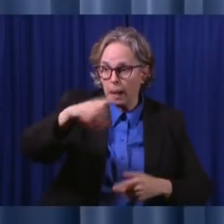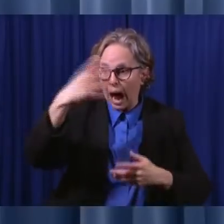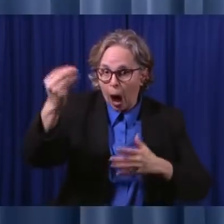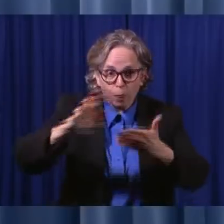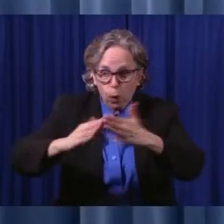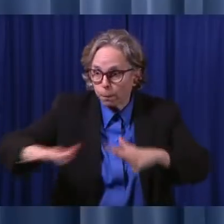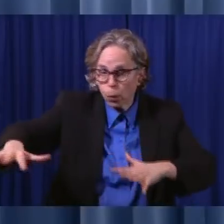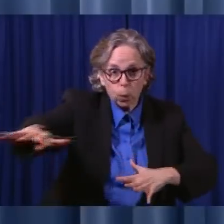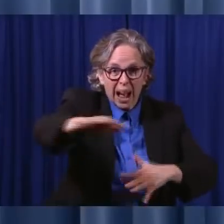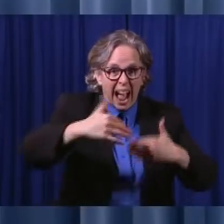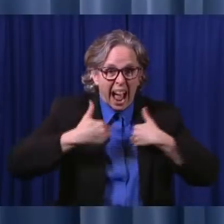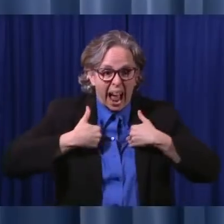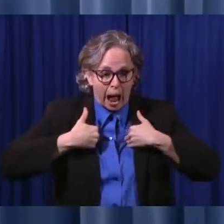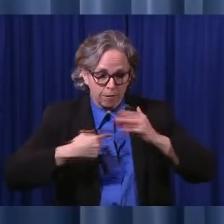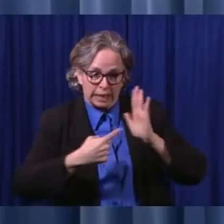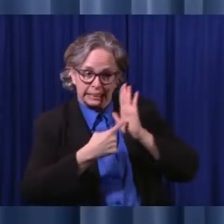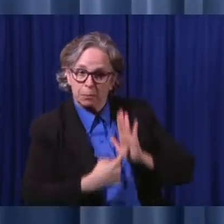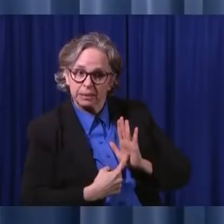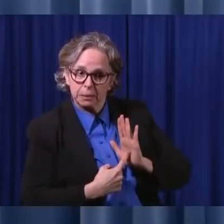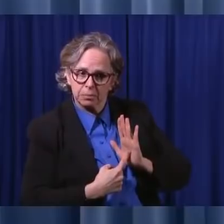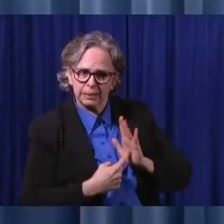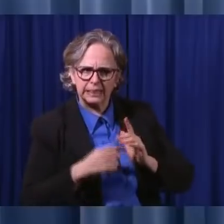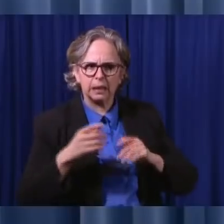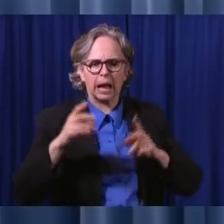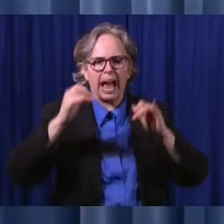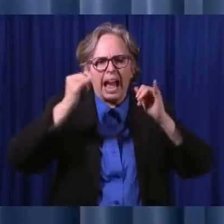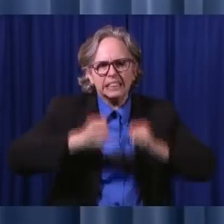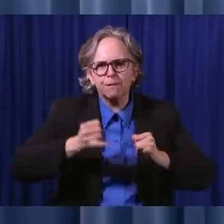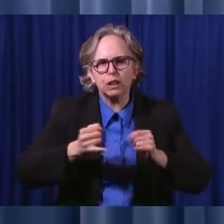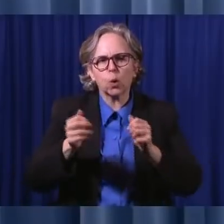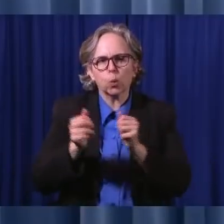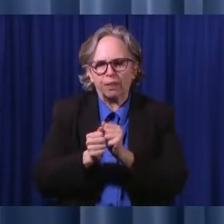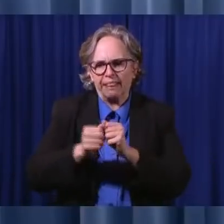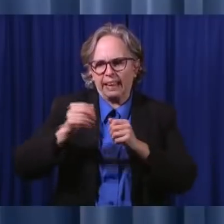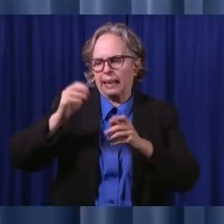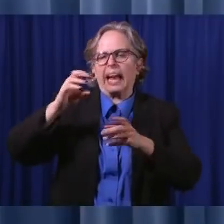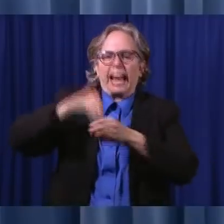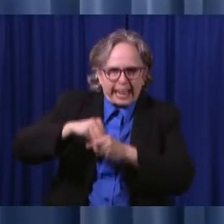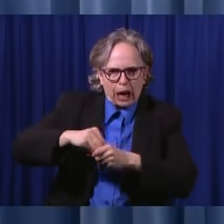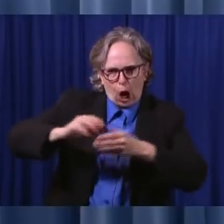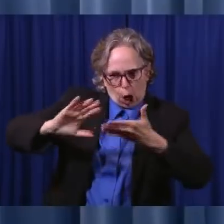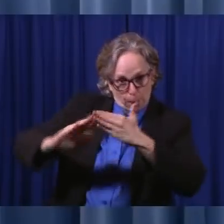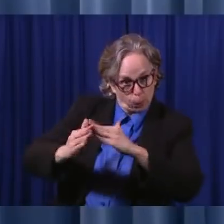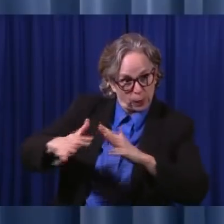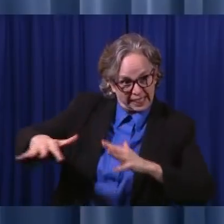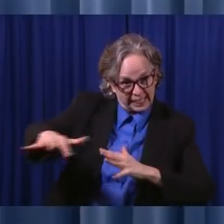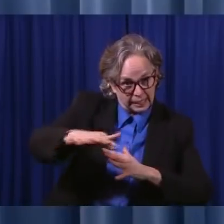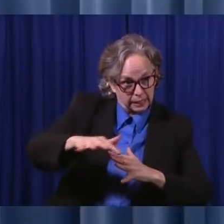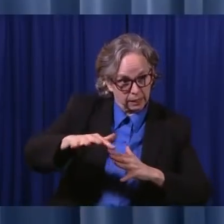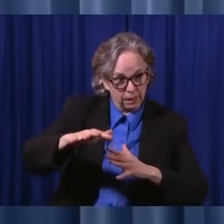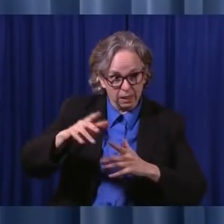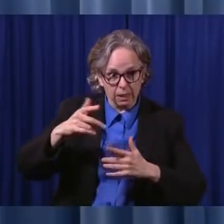SURGERIES OR SURGERIES NOT REQUIRING AN-IN PATIENT SERVICE. WE HAVE INDIVIDUAL THAT IS HAVE